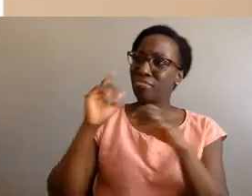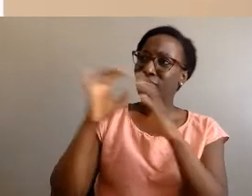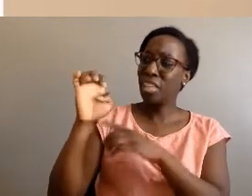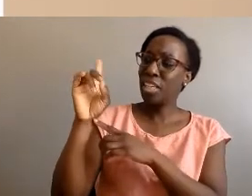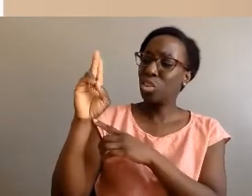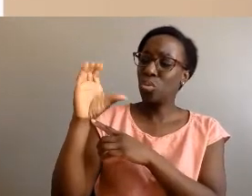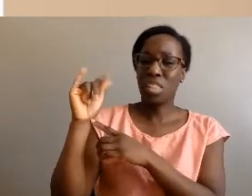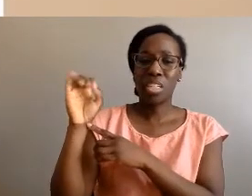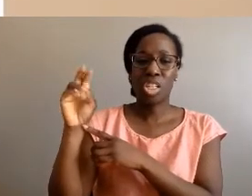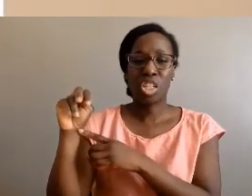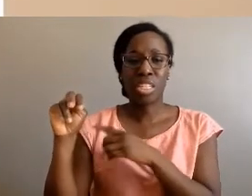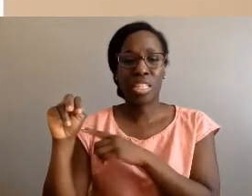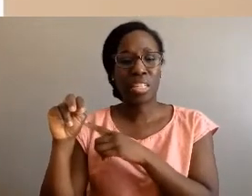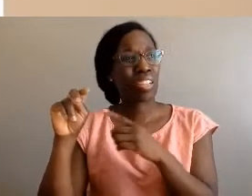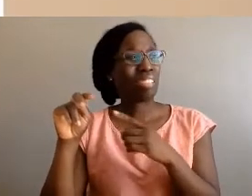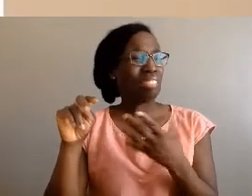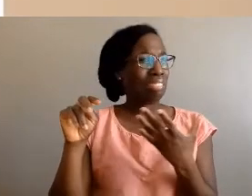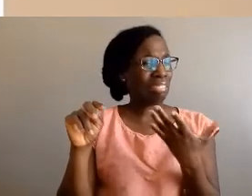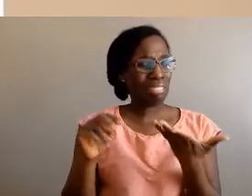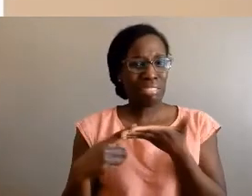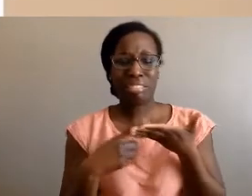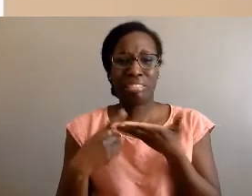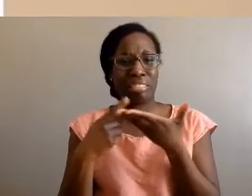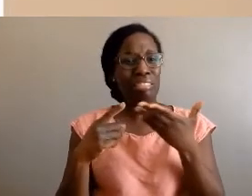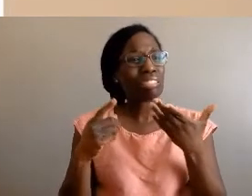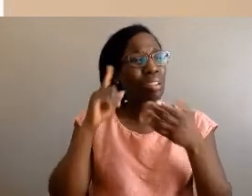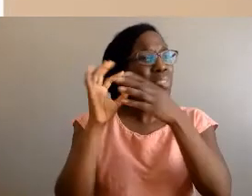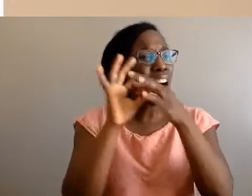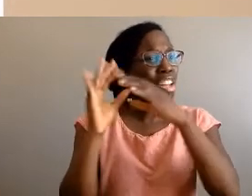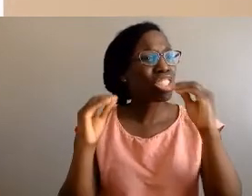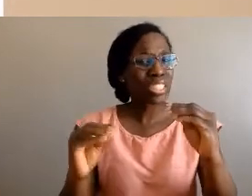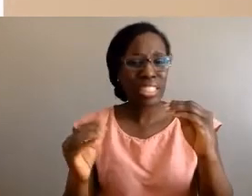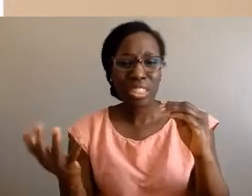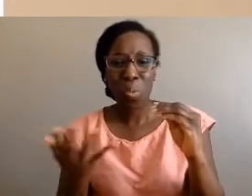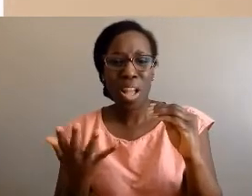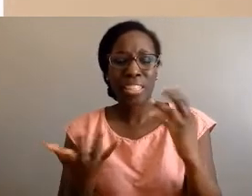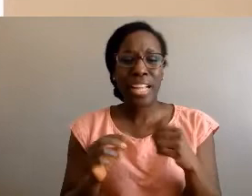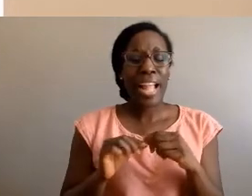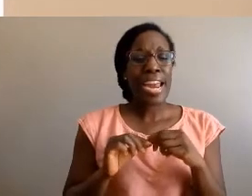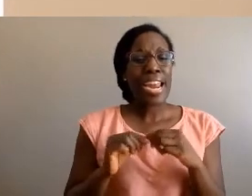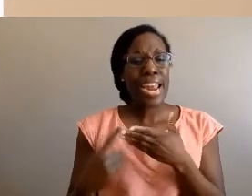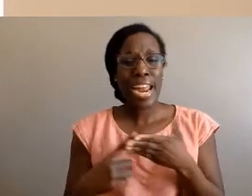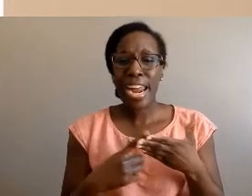in 1994,10 professionals from different fields of education met to share and discuss their